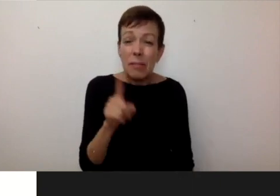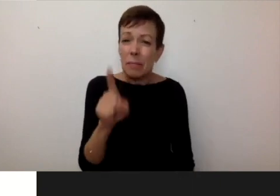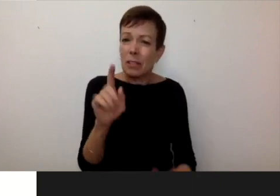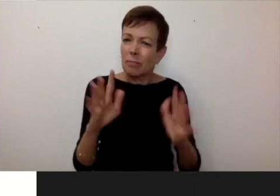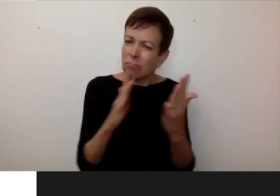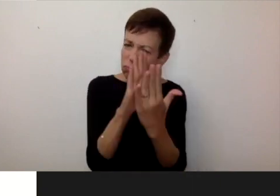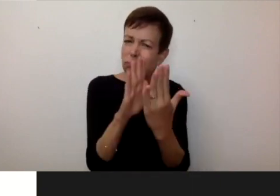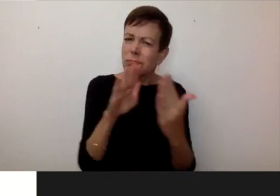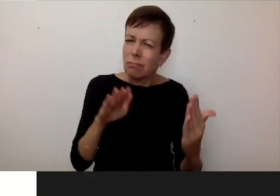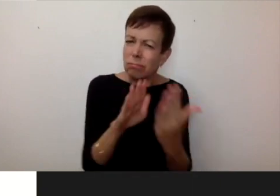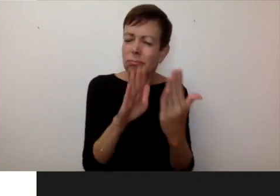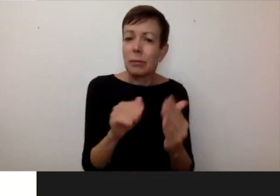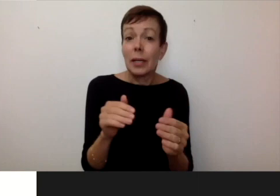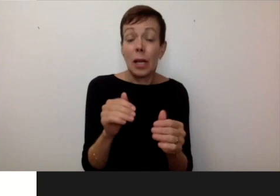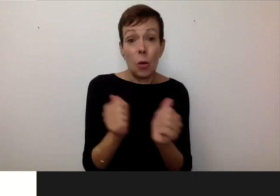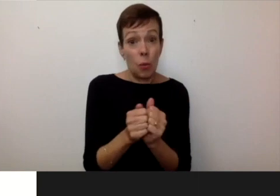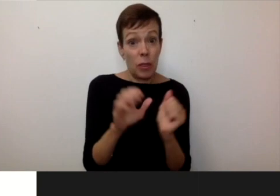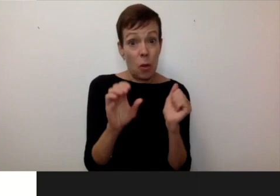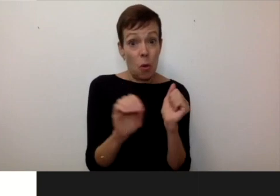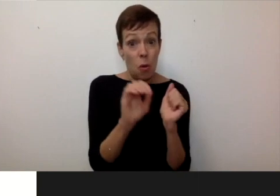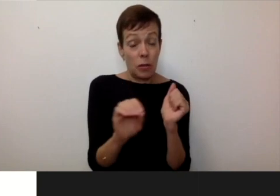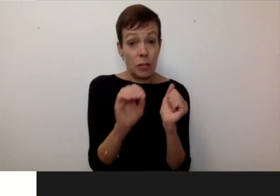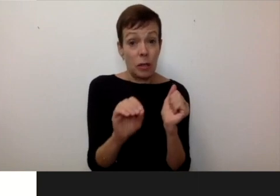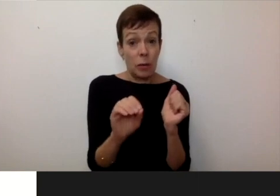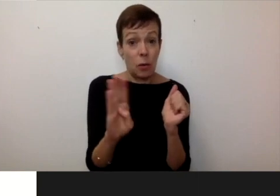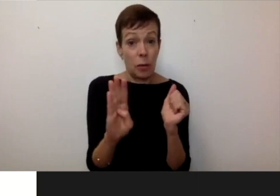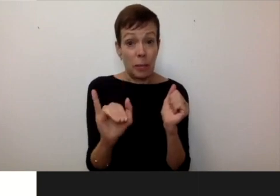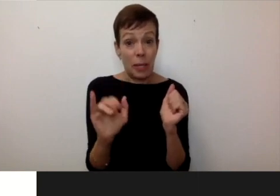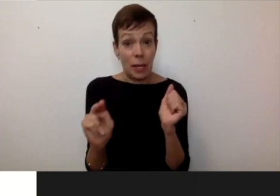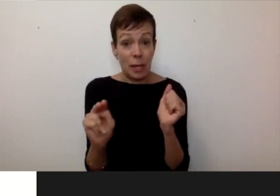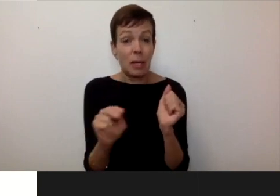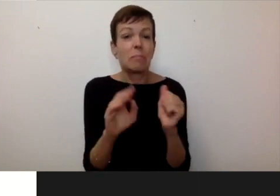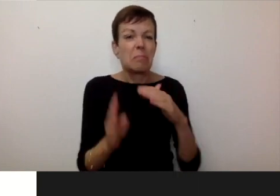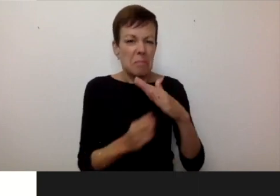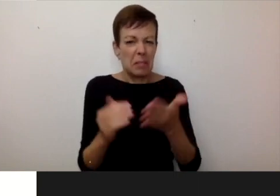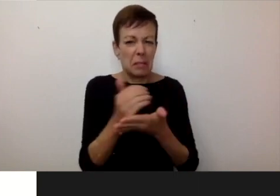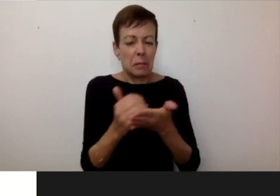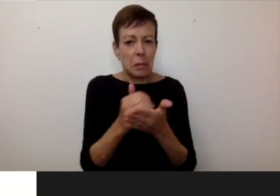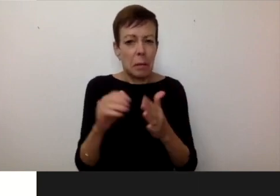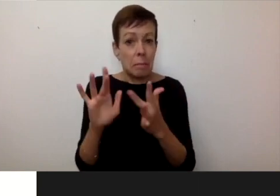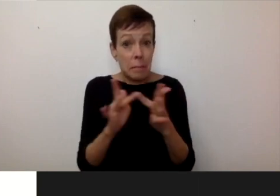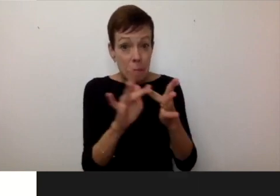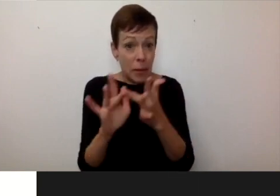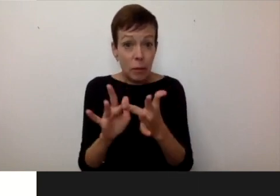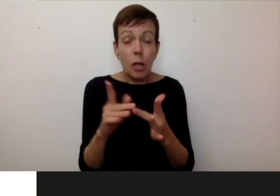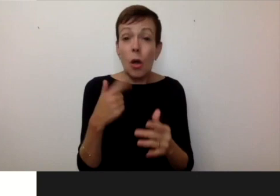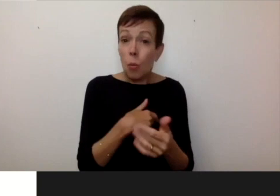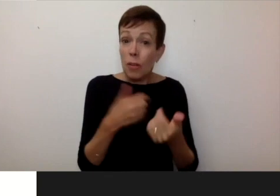oben with basically commitment for canada with the coalition and many experts across the country not only have we deconstructed these in reports and